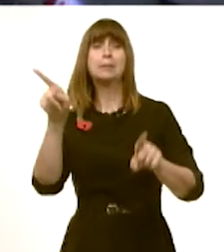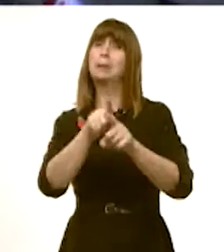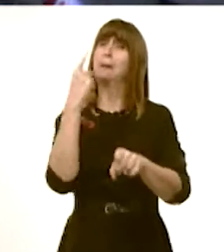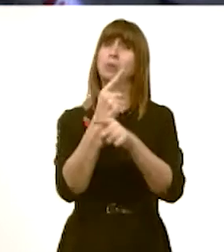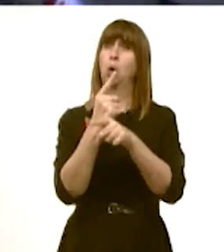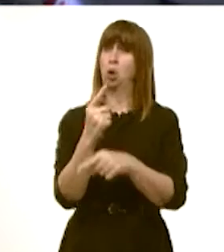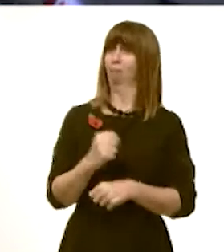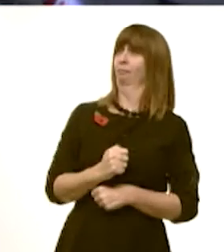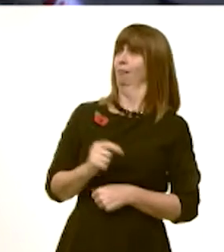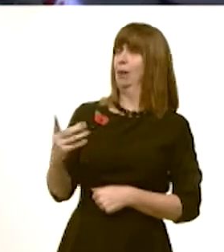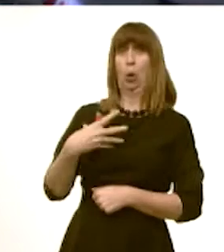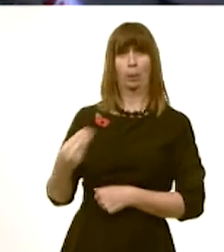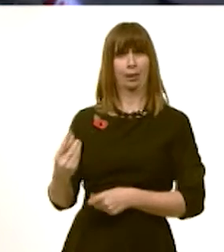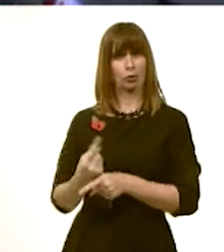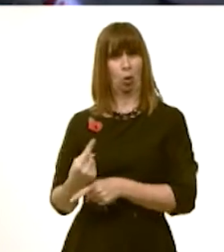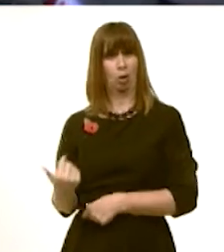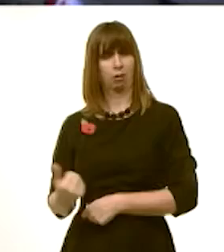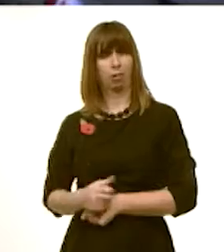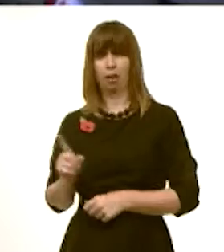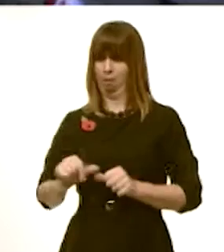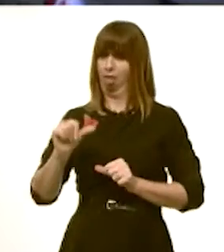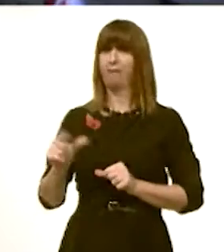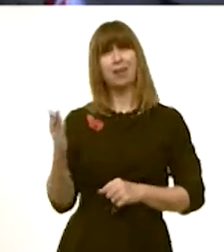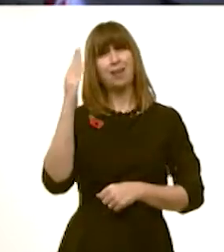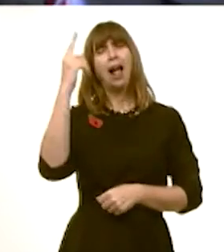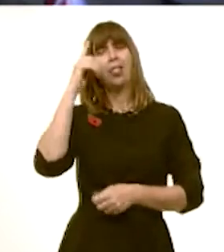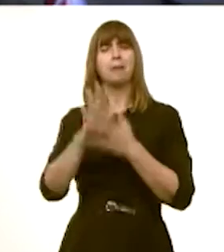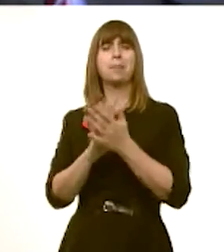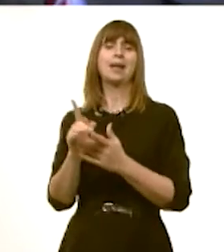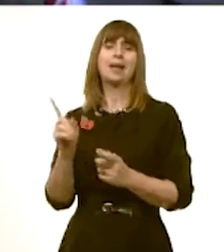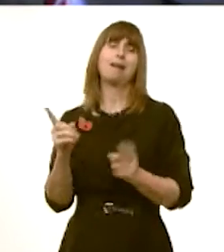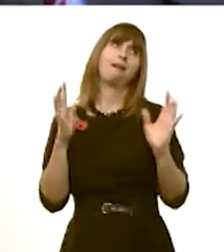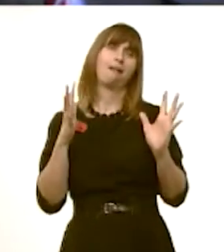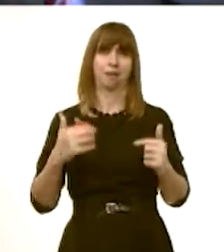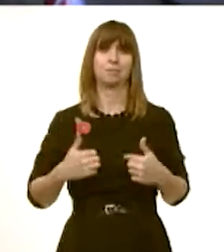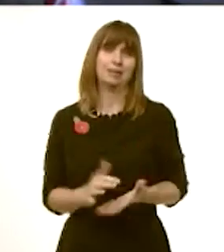He seems to have copied what I said, but there we are; I suppose imitation is the sincerest form of flattery.